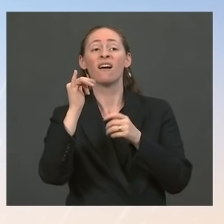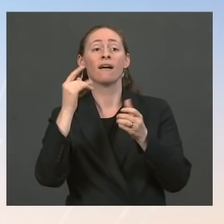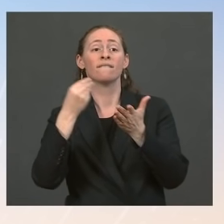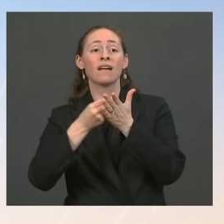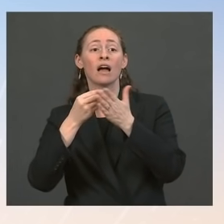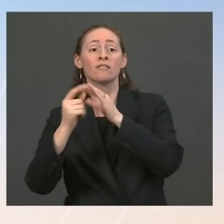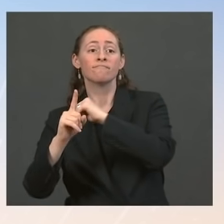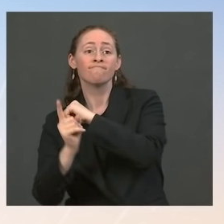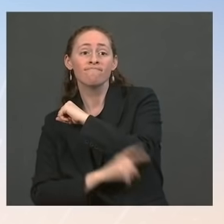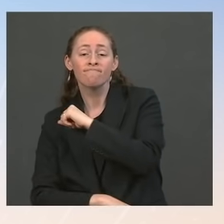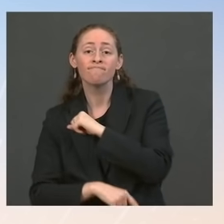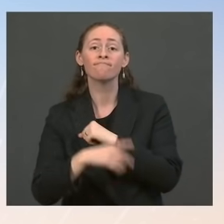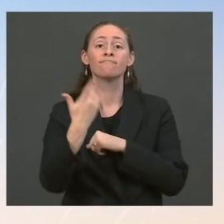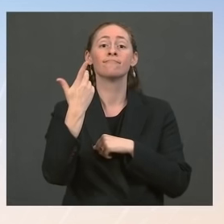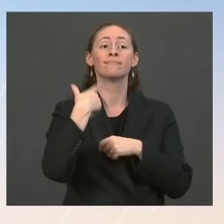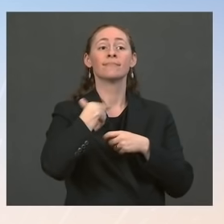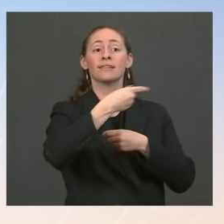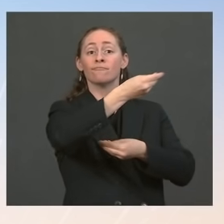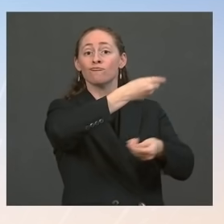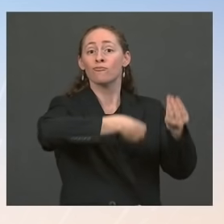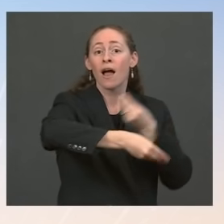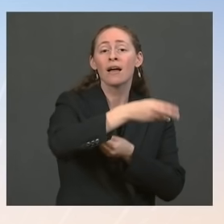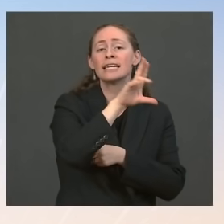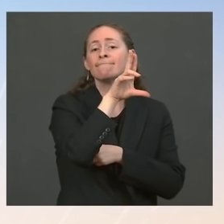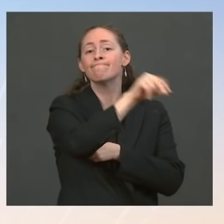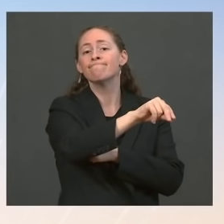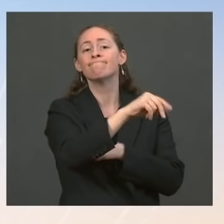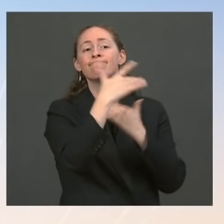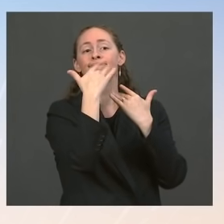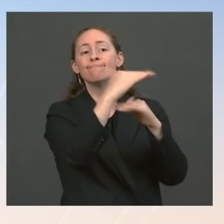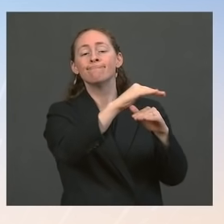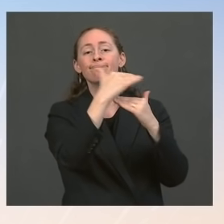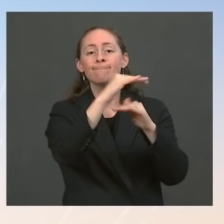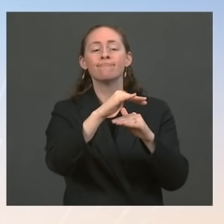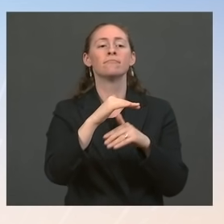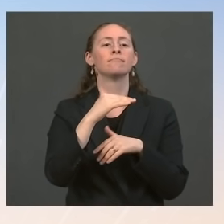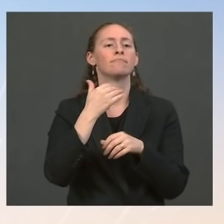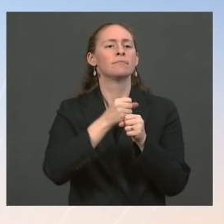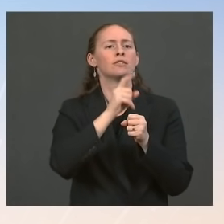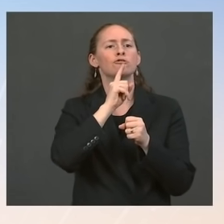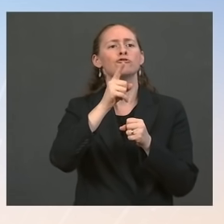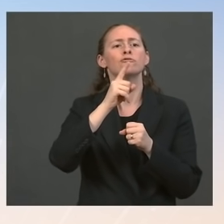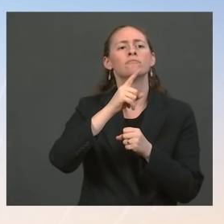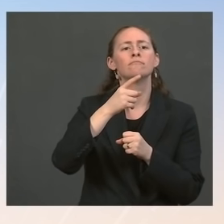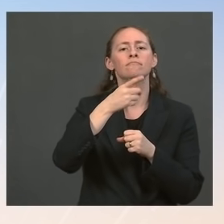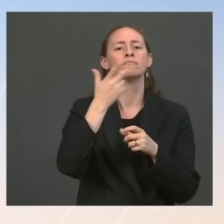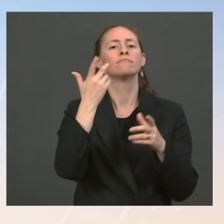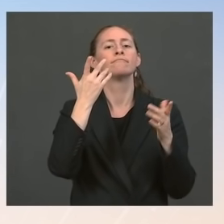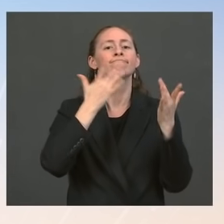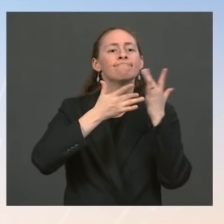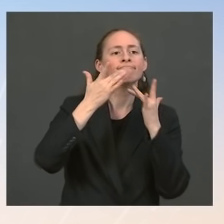and committed to taking action to ensure all global supply chains are free from the use of forced labor at the G7.